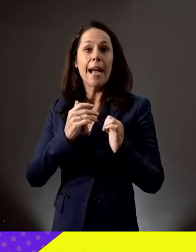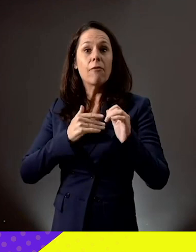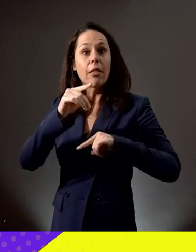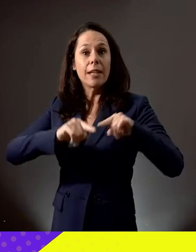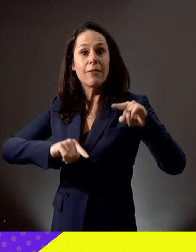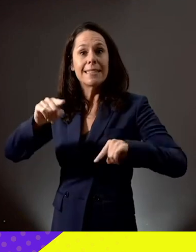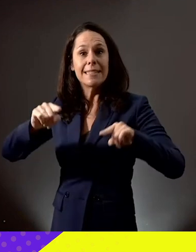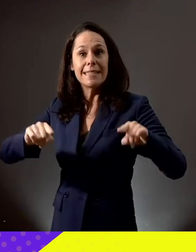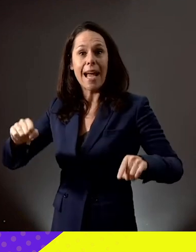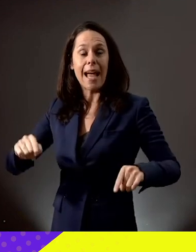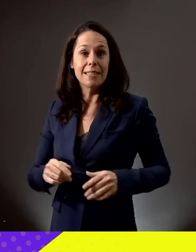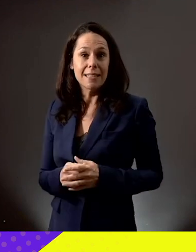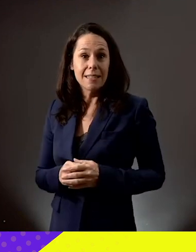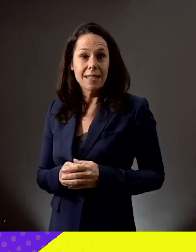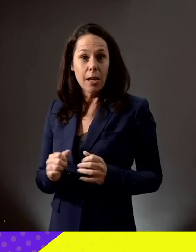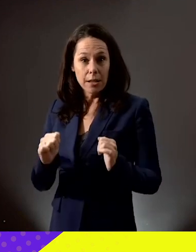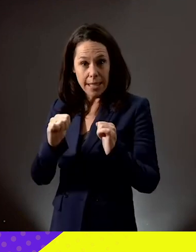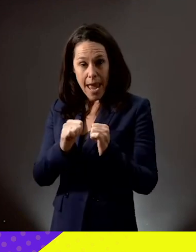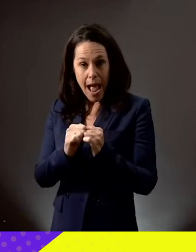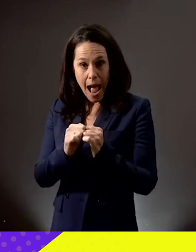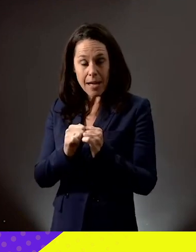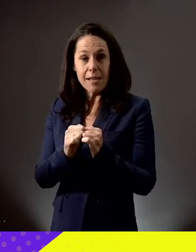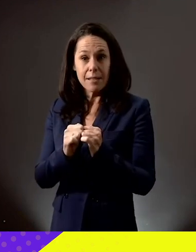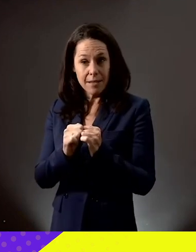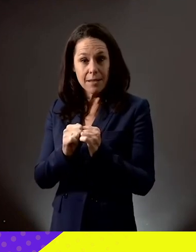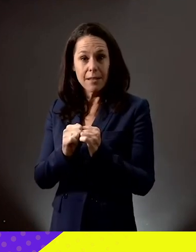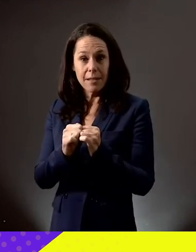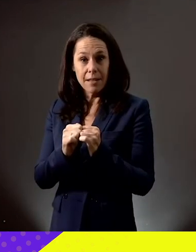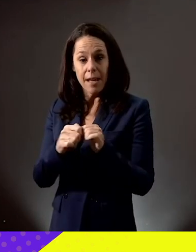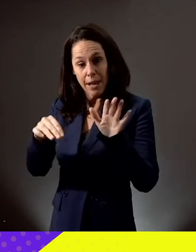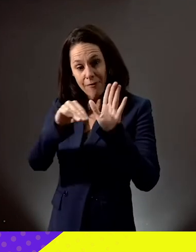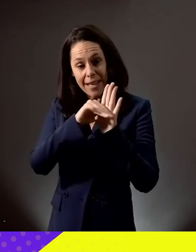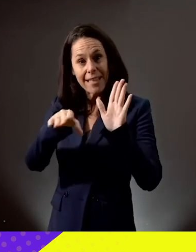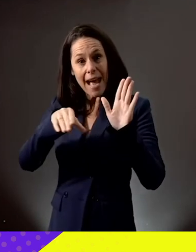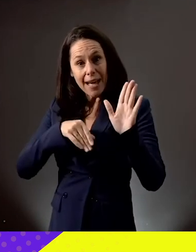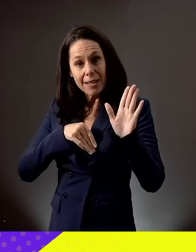It's the first year of the women's quota act, of the gender law.